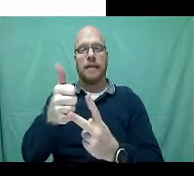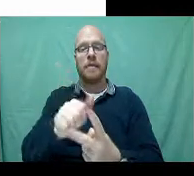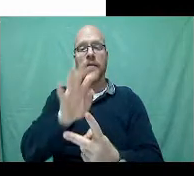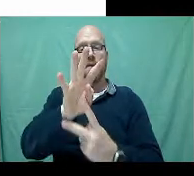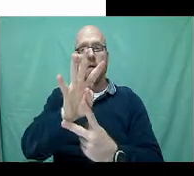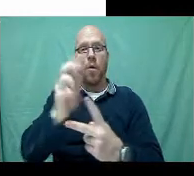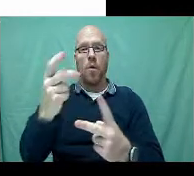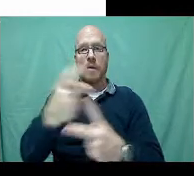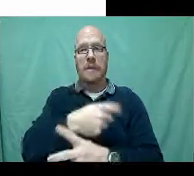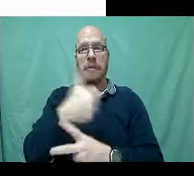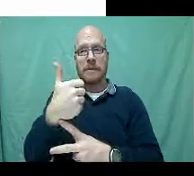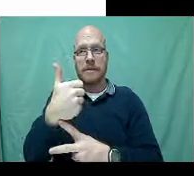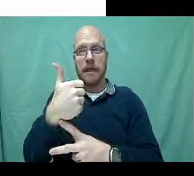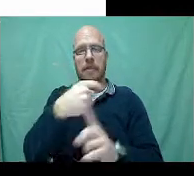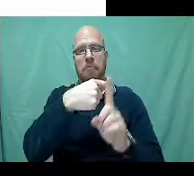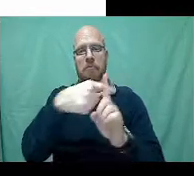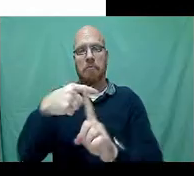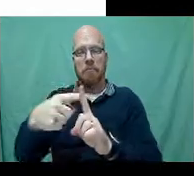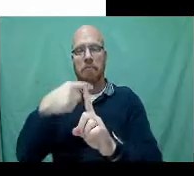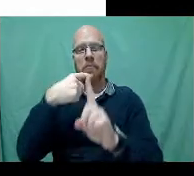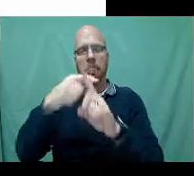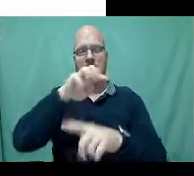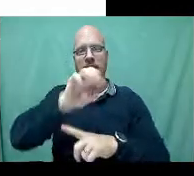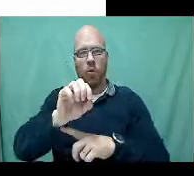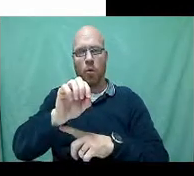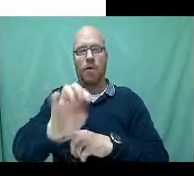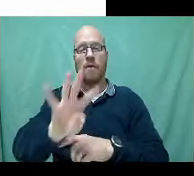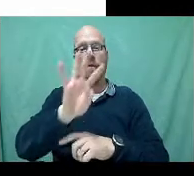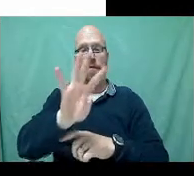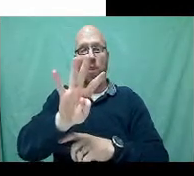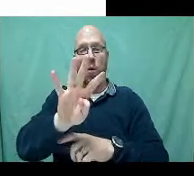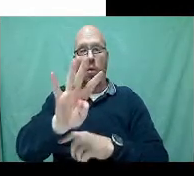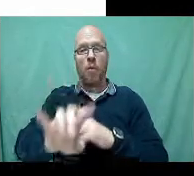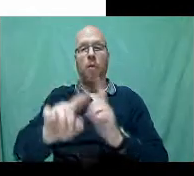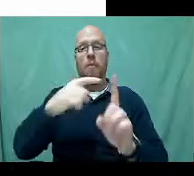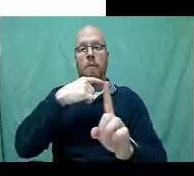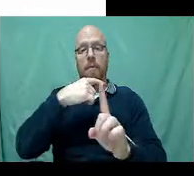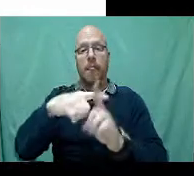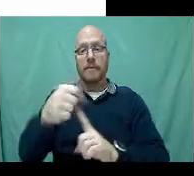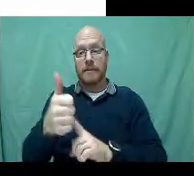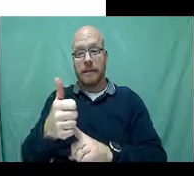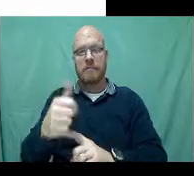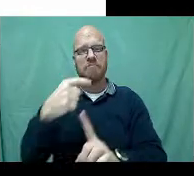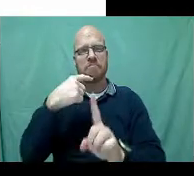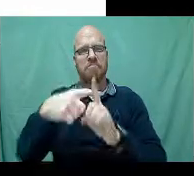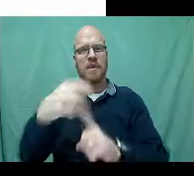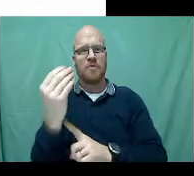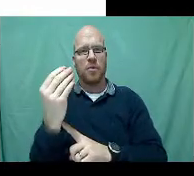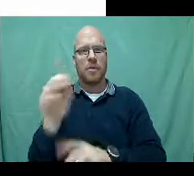4 times 10 is 40, and positive 4 plus a positive 10 is 14, positive 14.